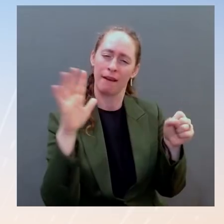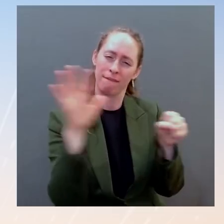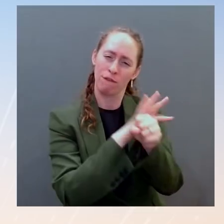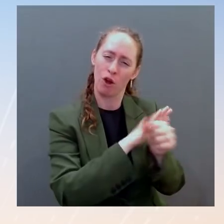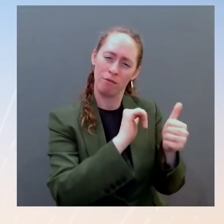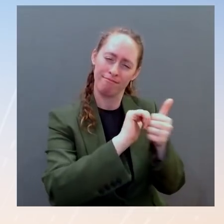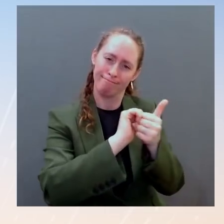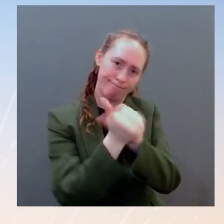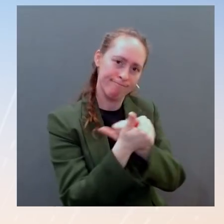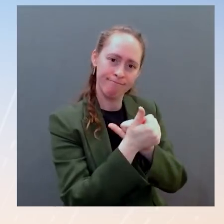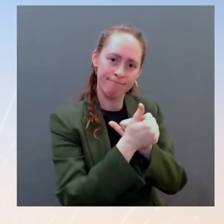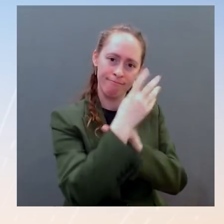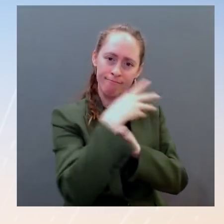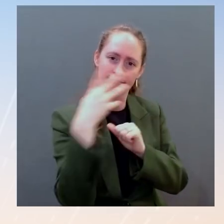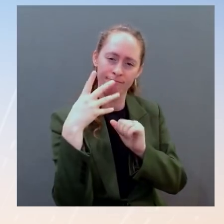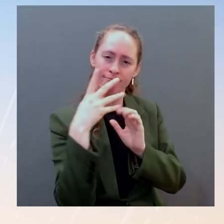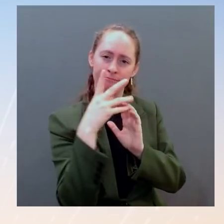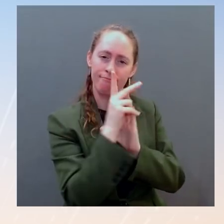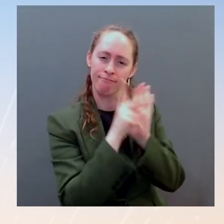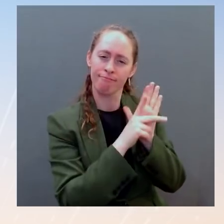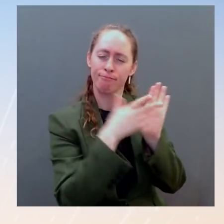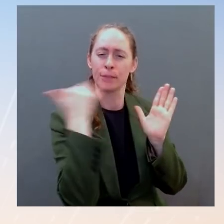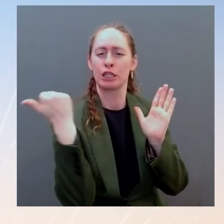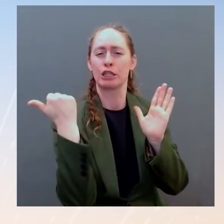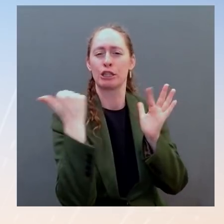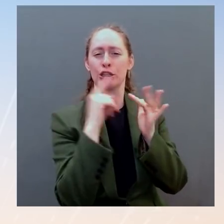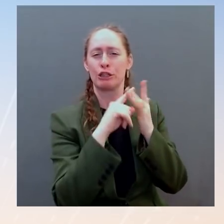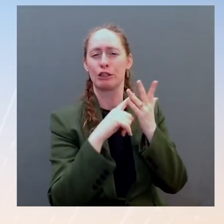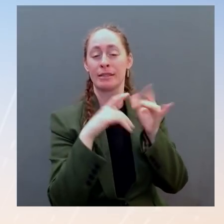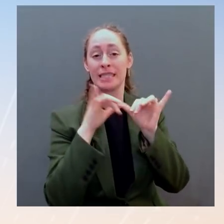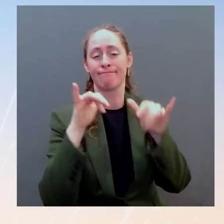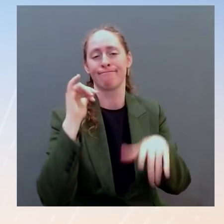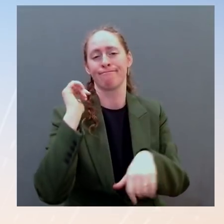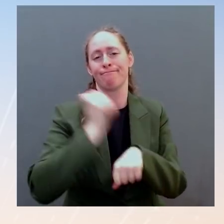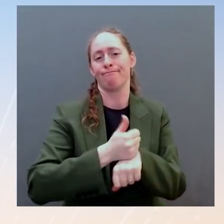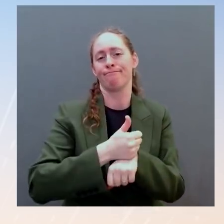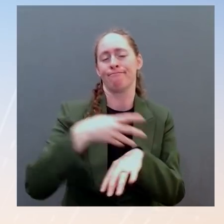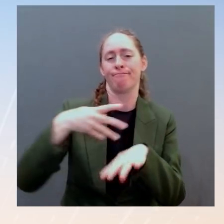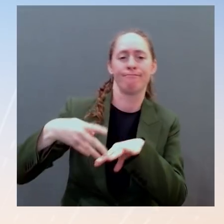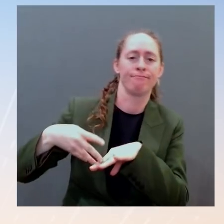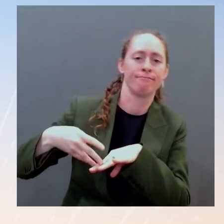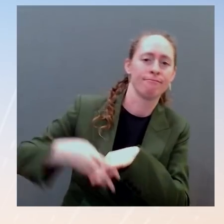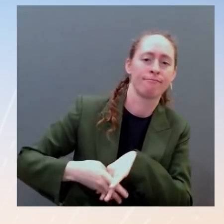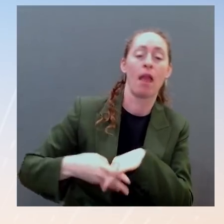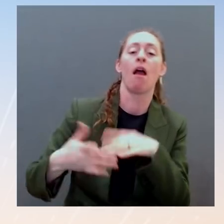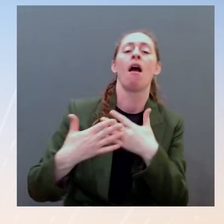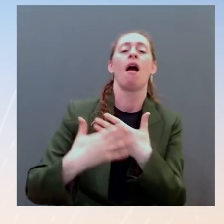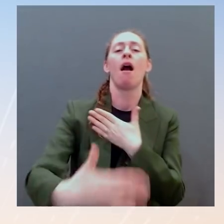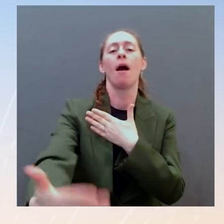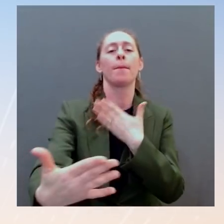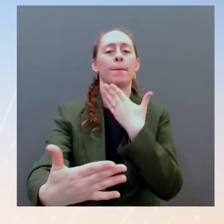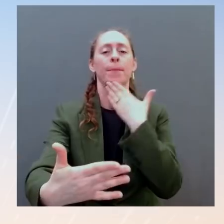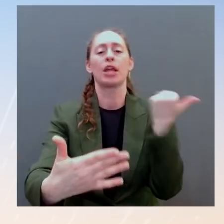that works is the best step that will have a lasting impact. Obviously, we're continuing to assess any executive actions